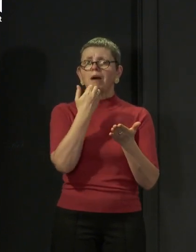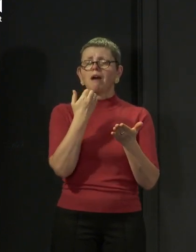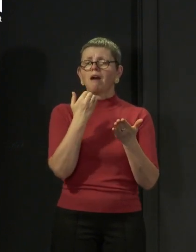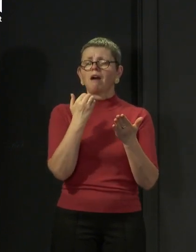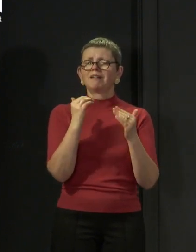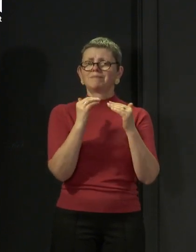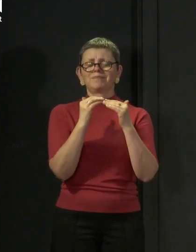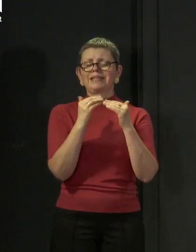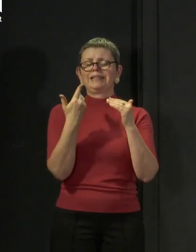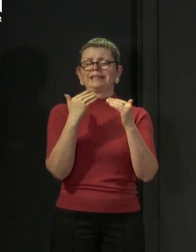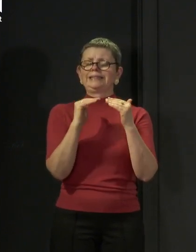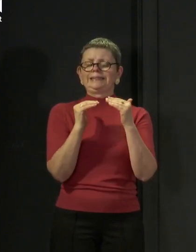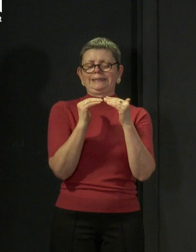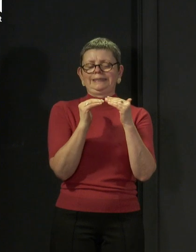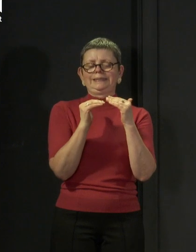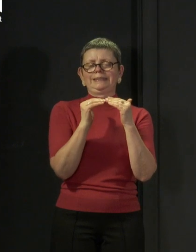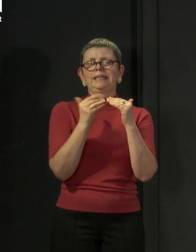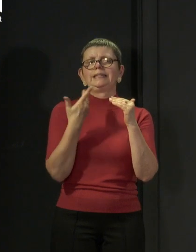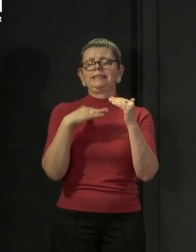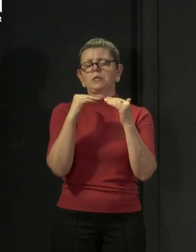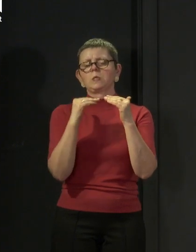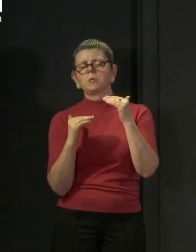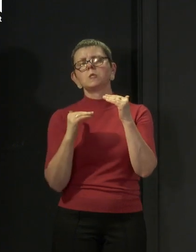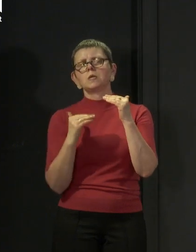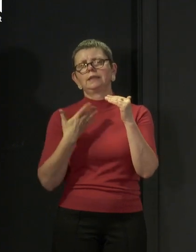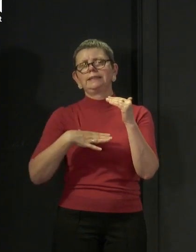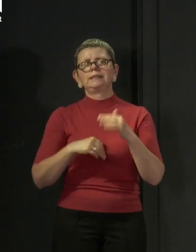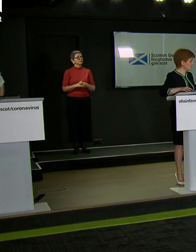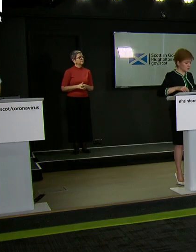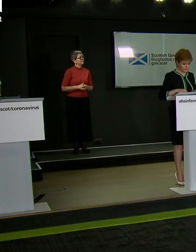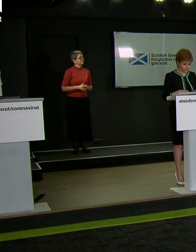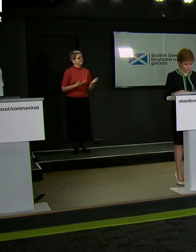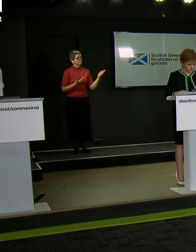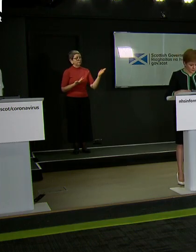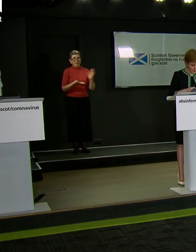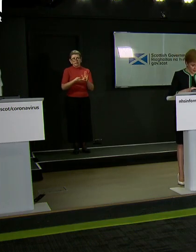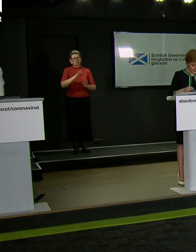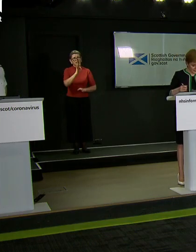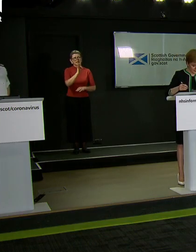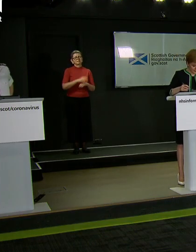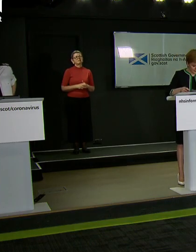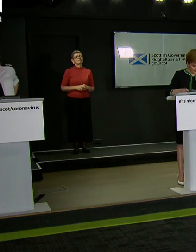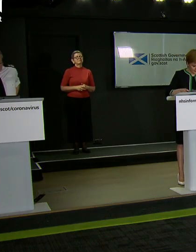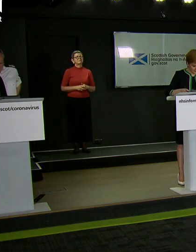below 1 than we feel than it is right now.